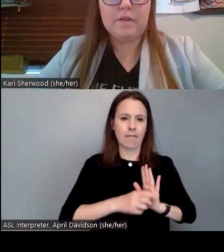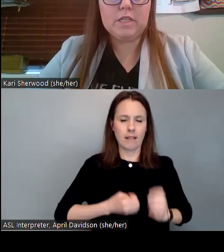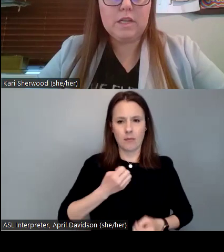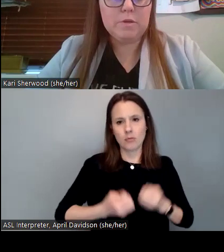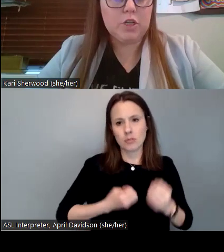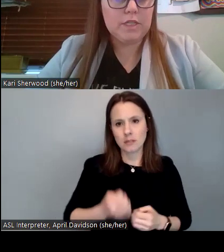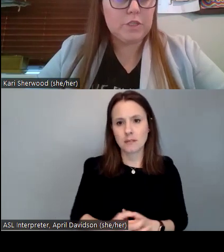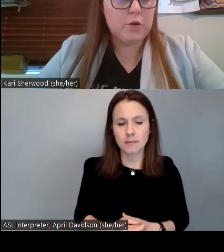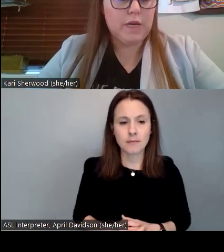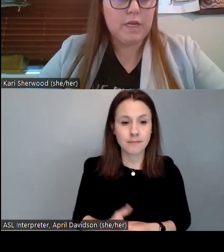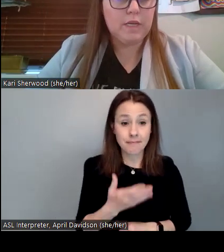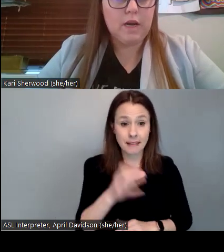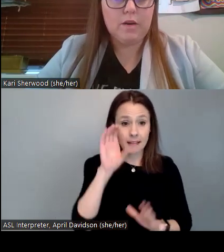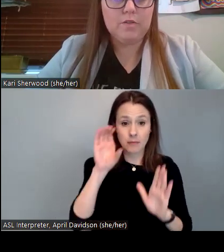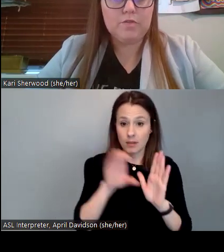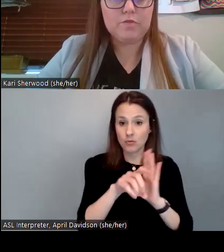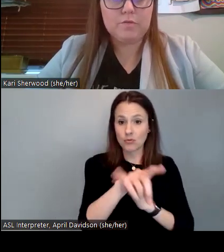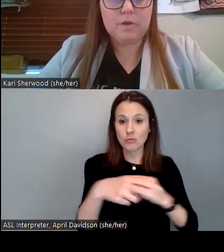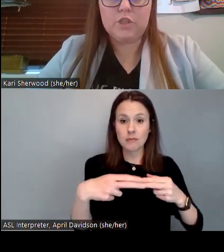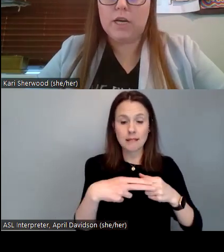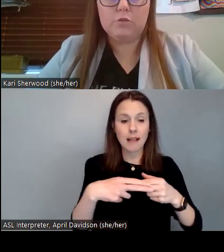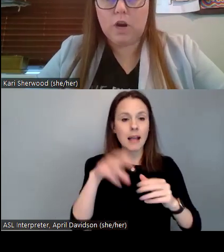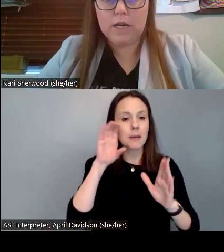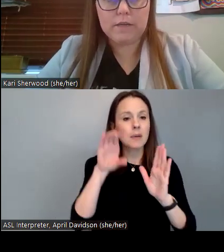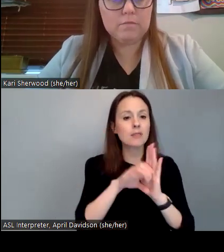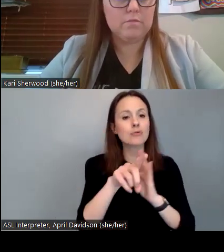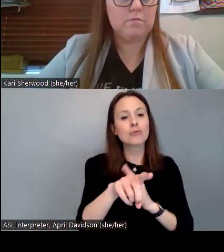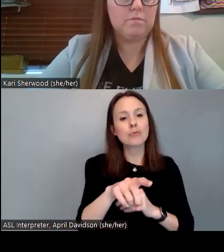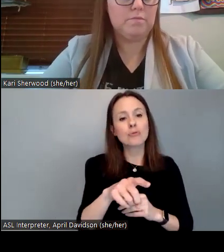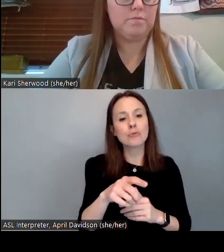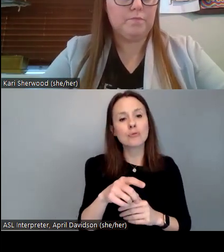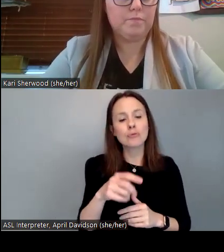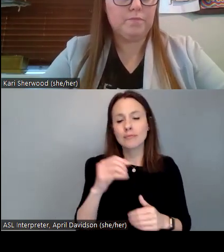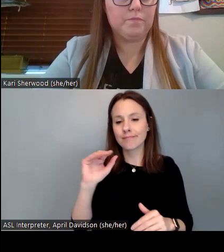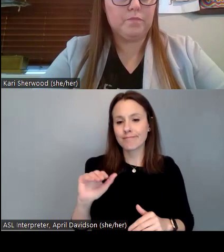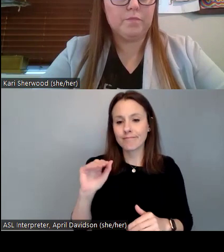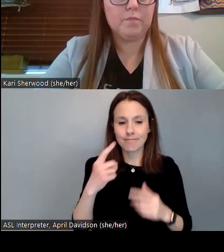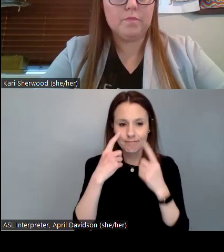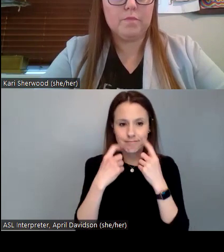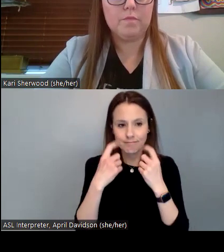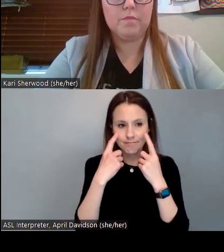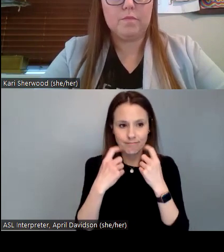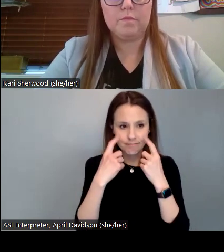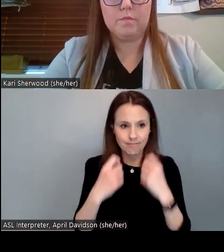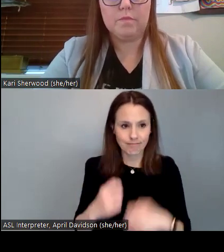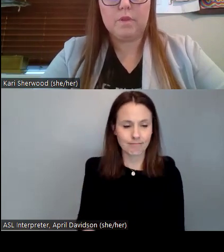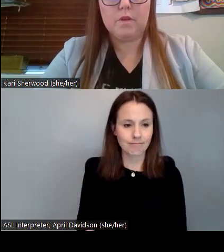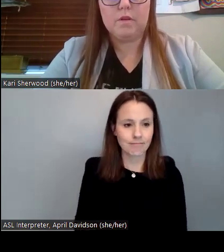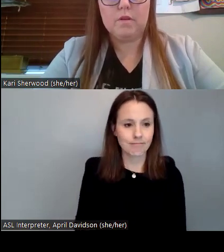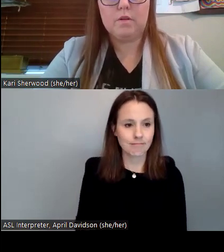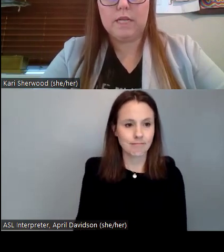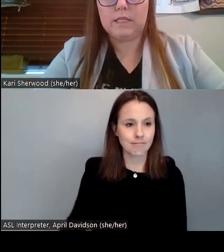And there's an image on this screen of a child crying.